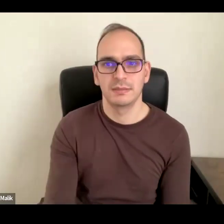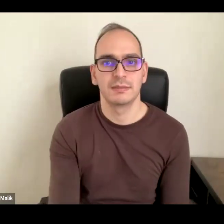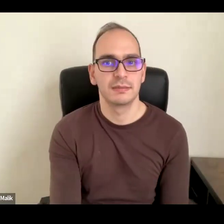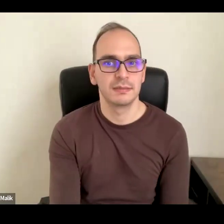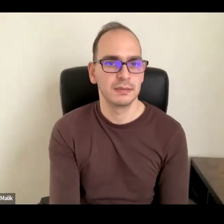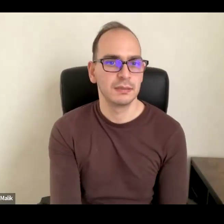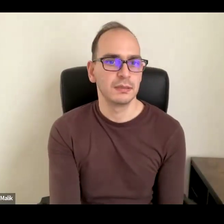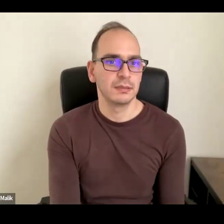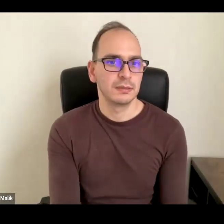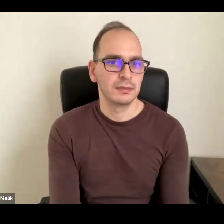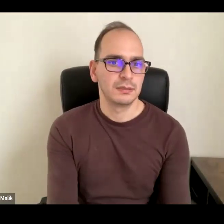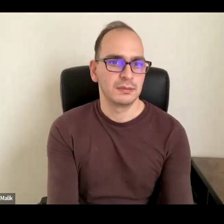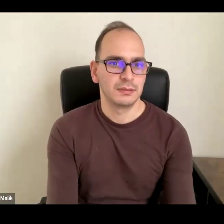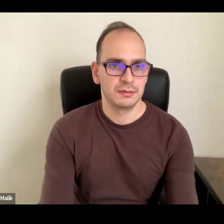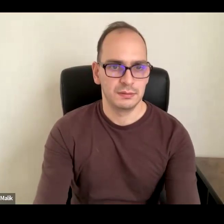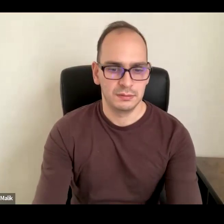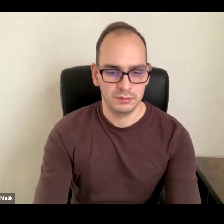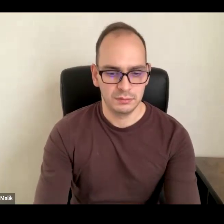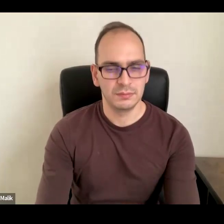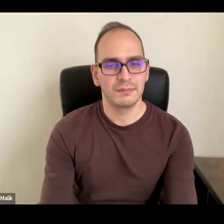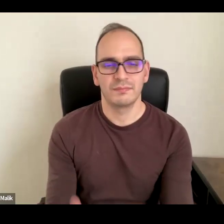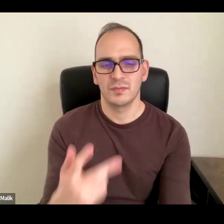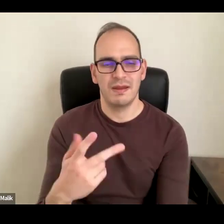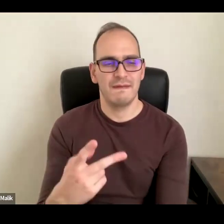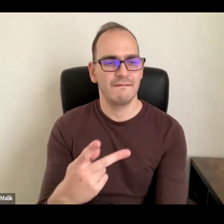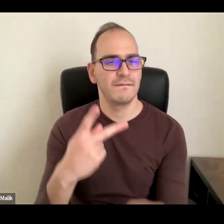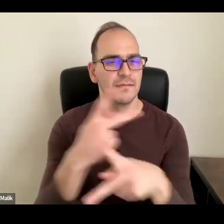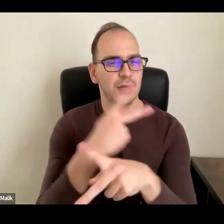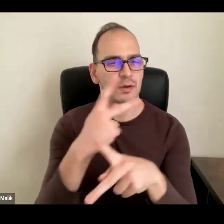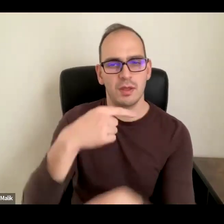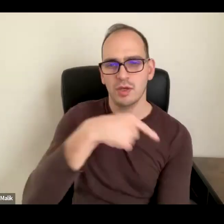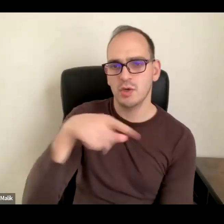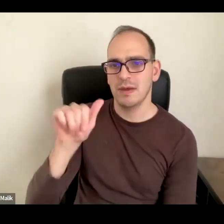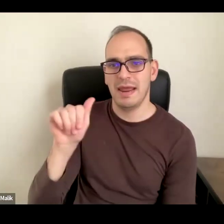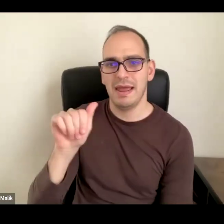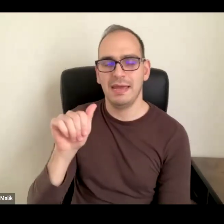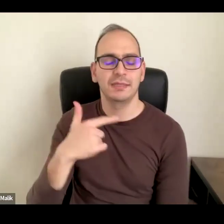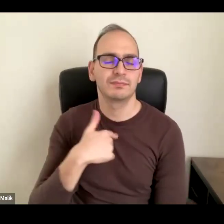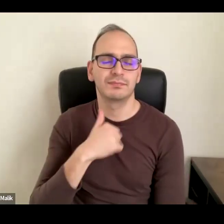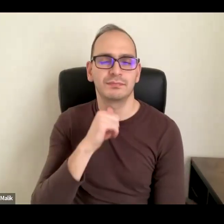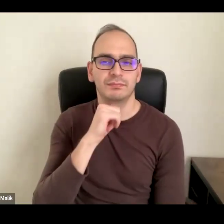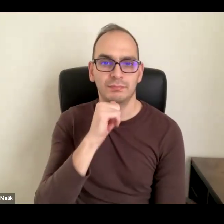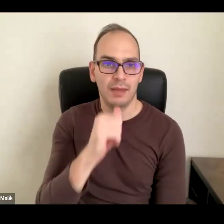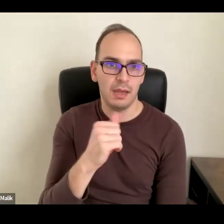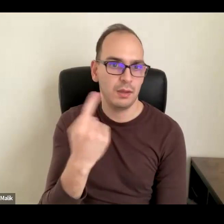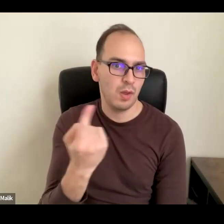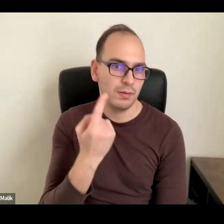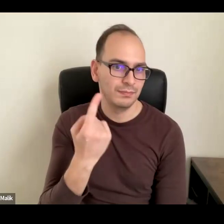so I can figure out where the Q&A button is. Um rather than allowing questions by voice,